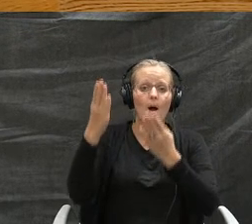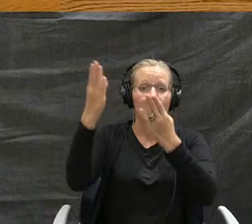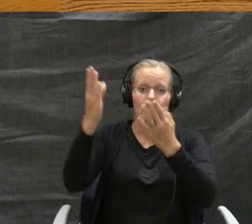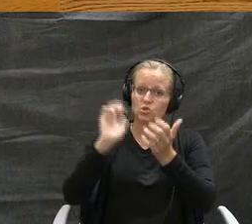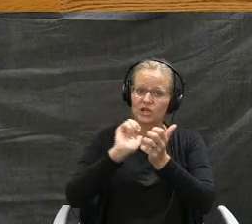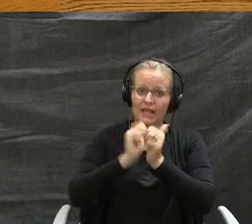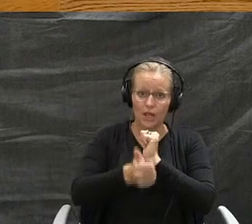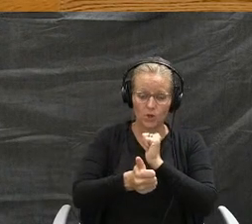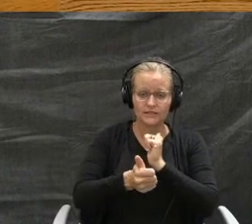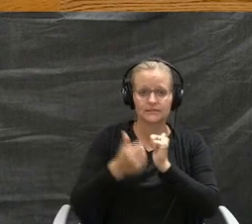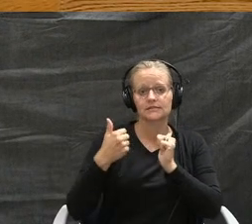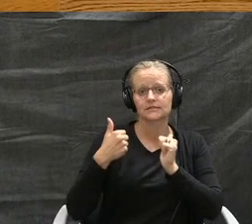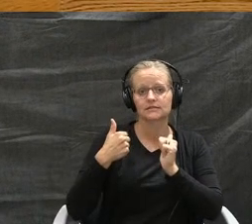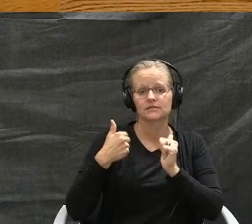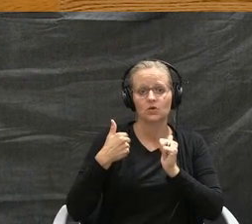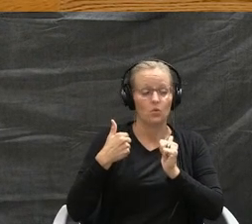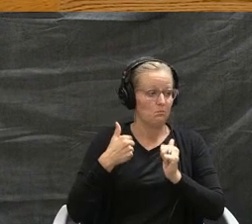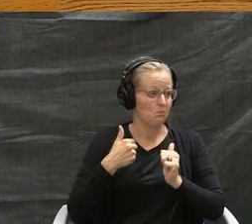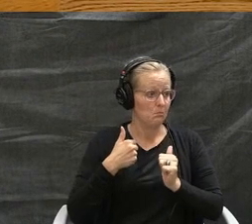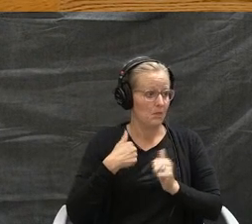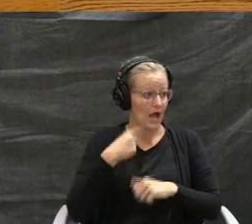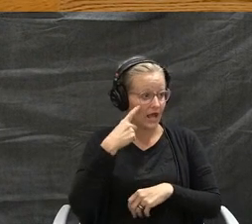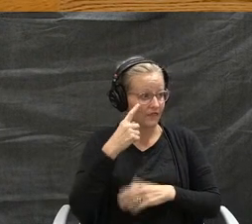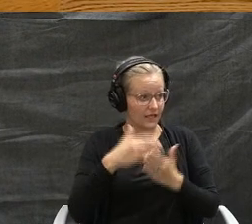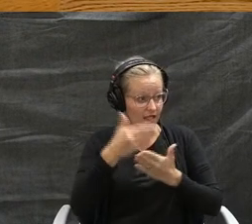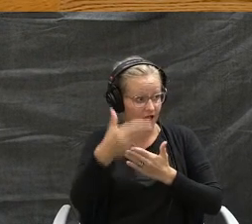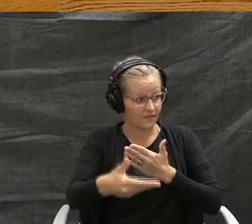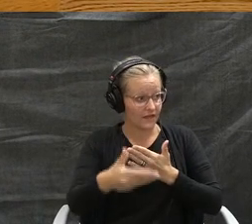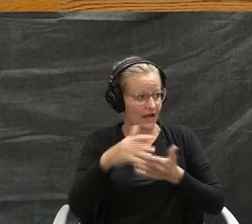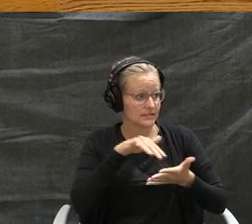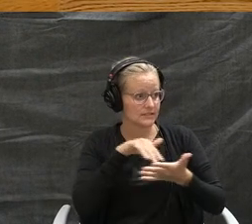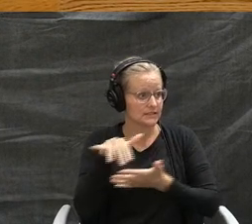Peterson we will have more discussion on what it would look